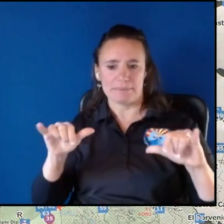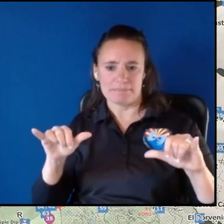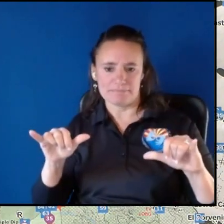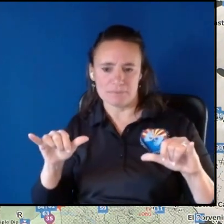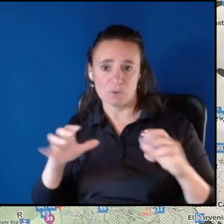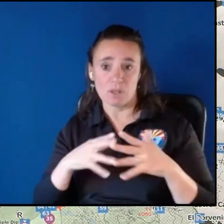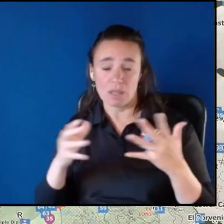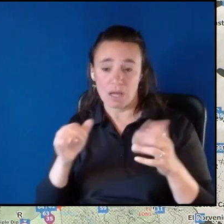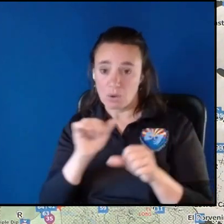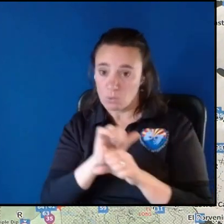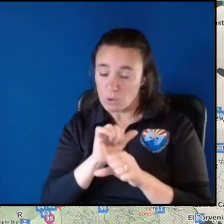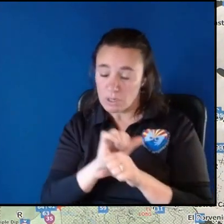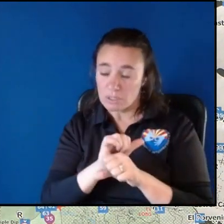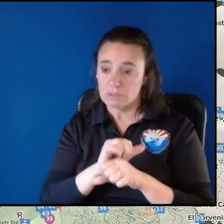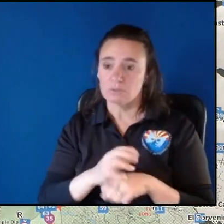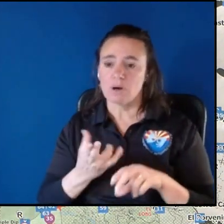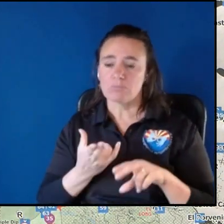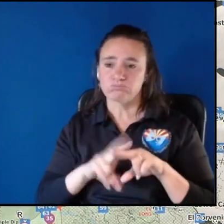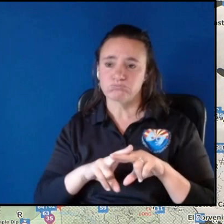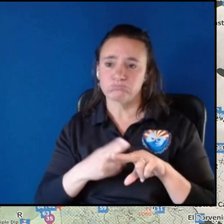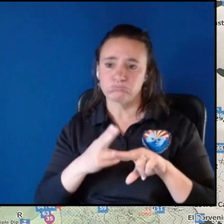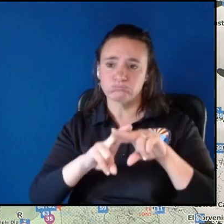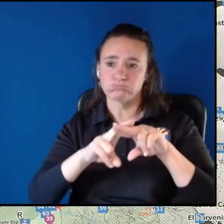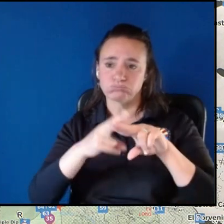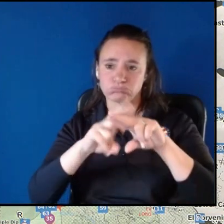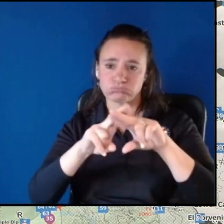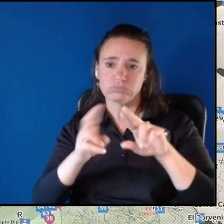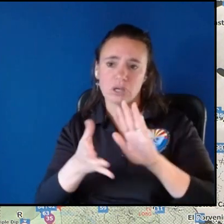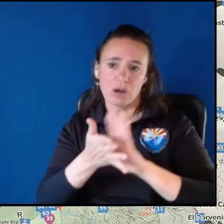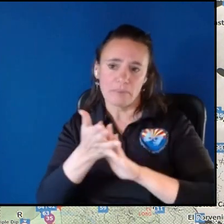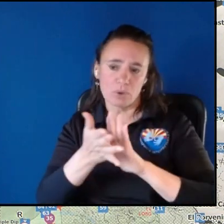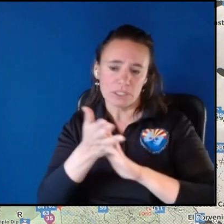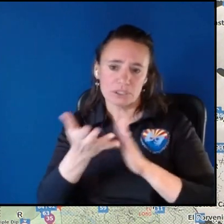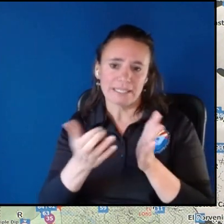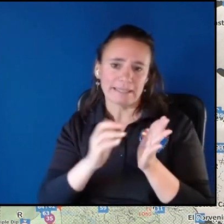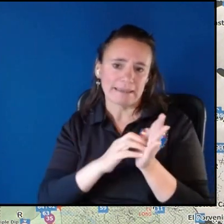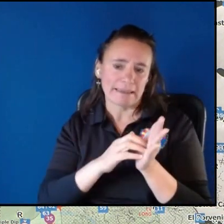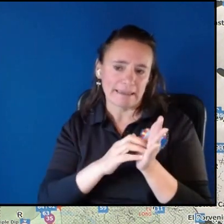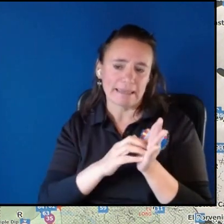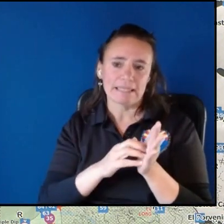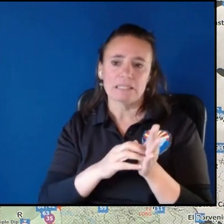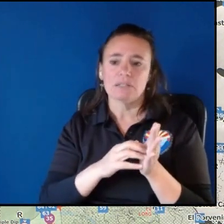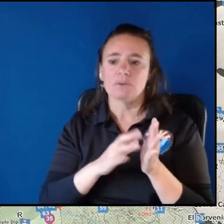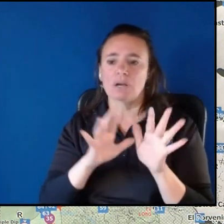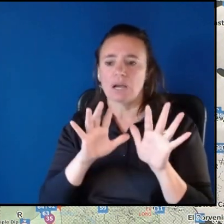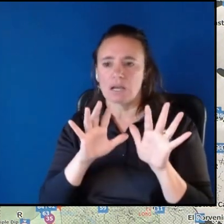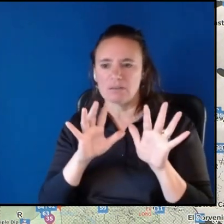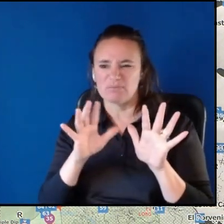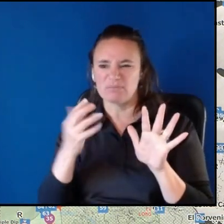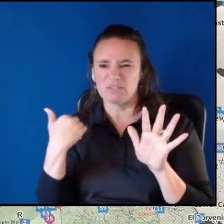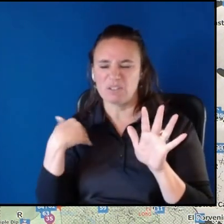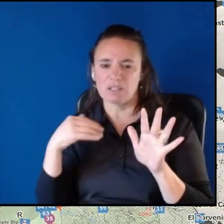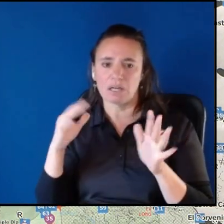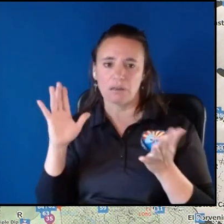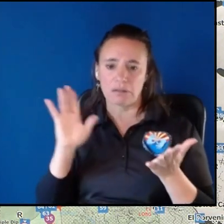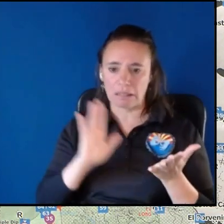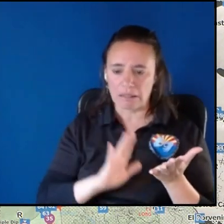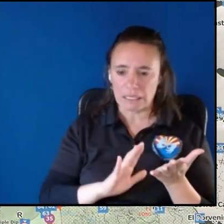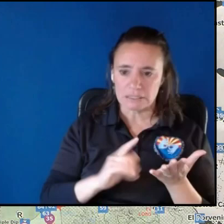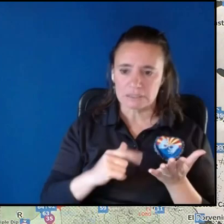operation again. It kind of settled down for a little bit when we had it, but we're starting to ramp that back up bringing in more people, more management folks for that